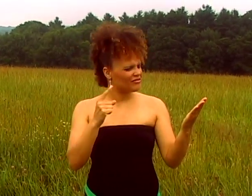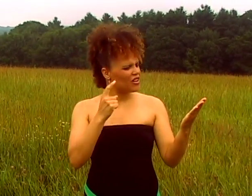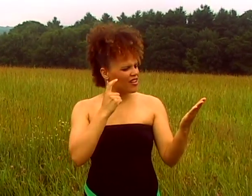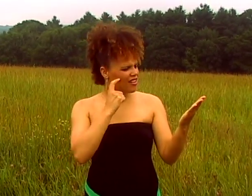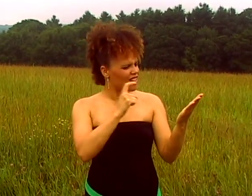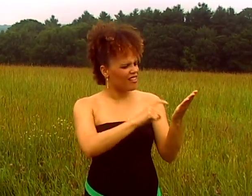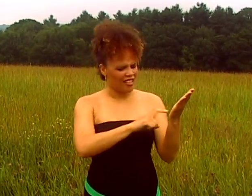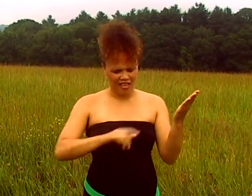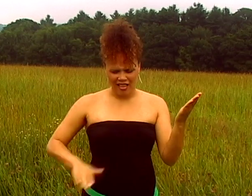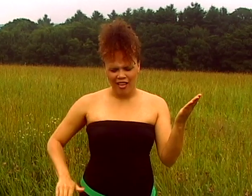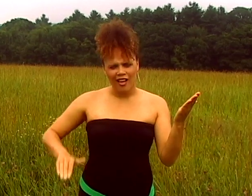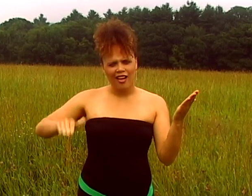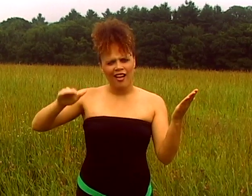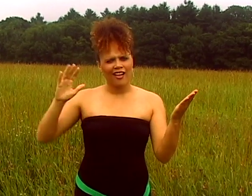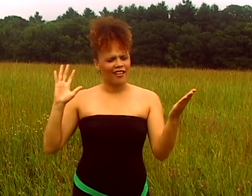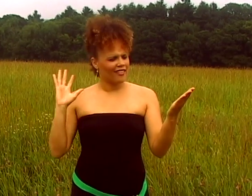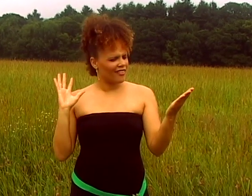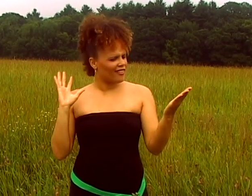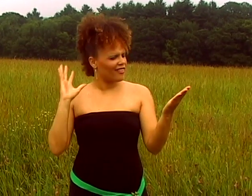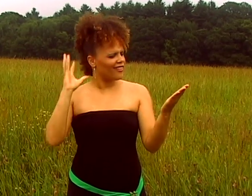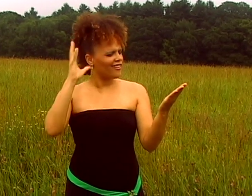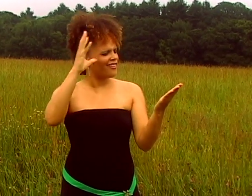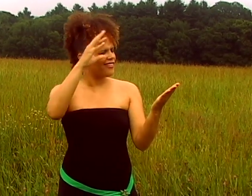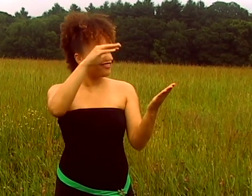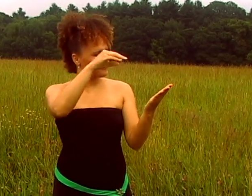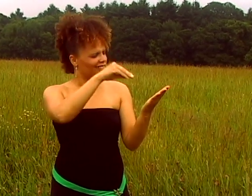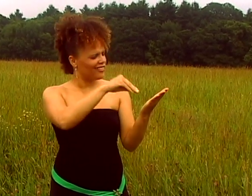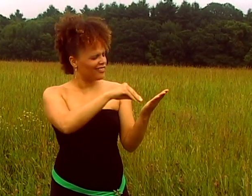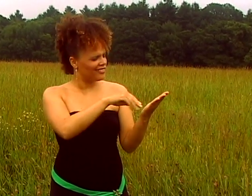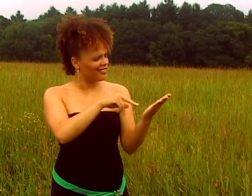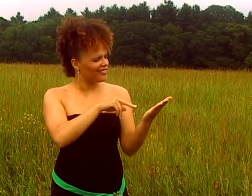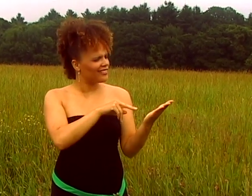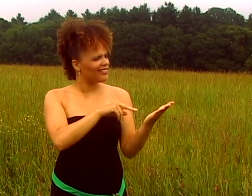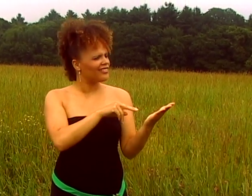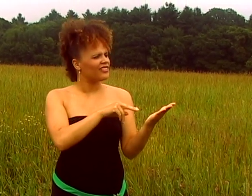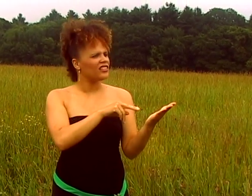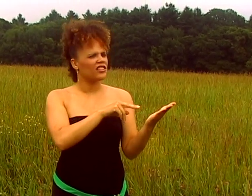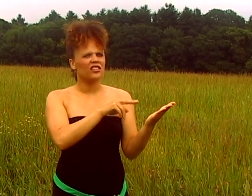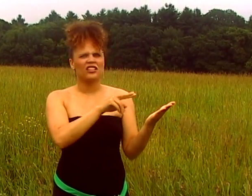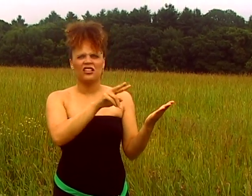Got my whole life in tow